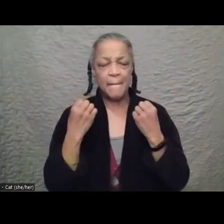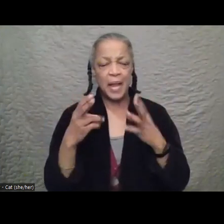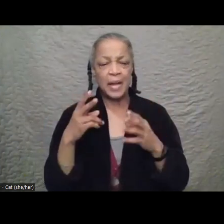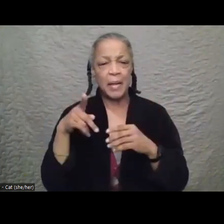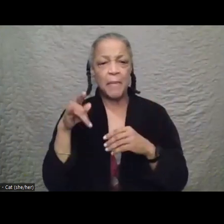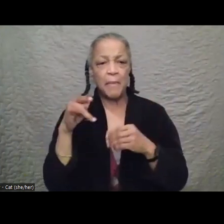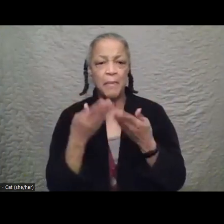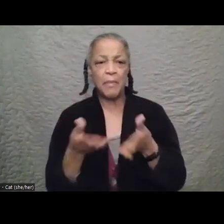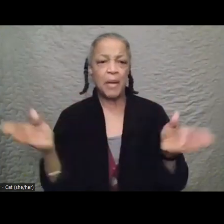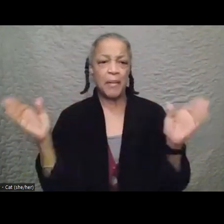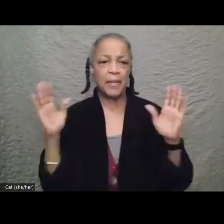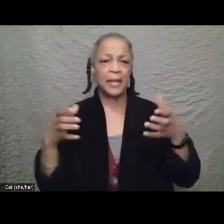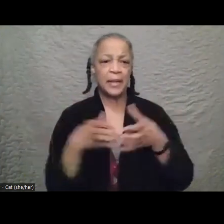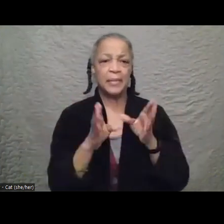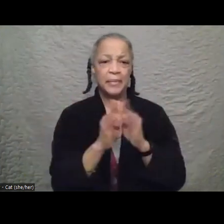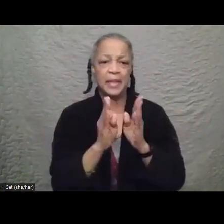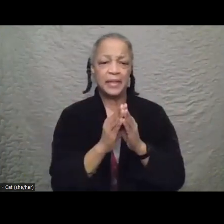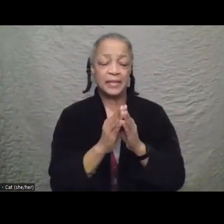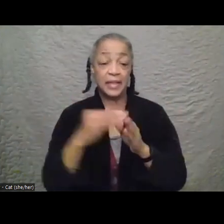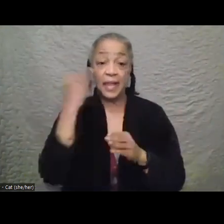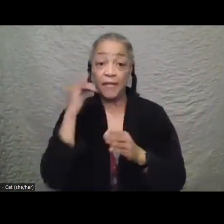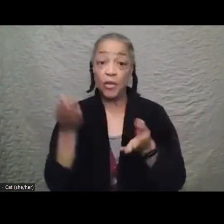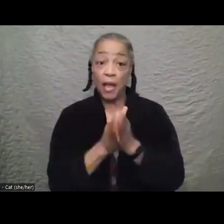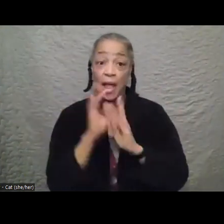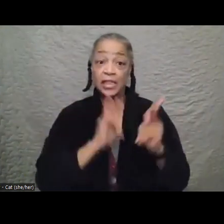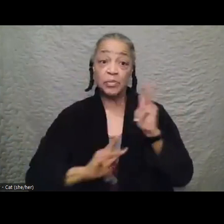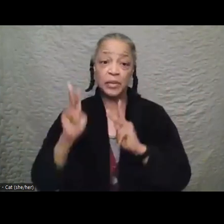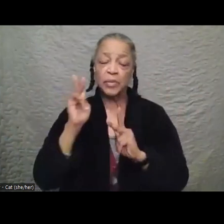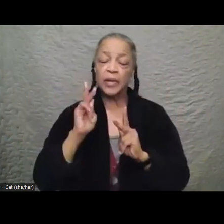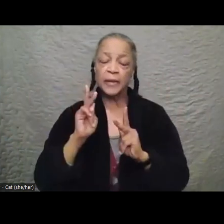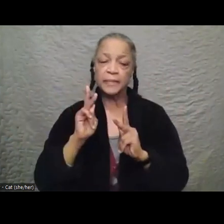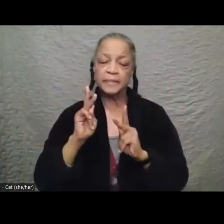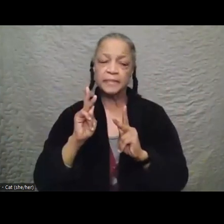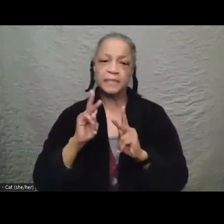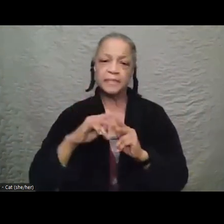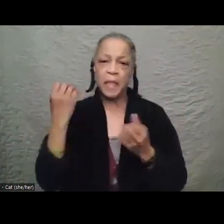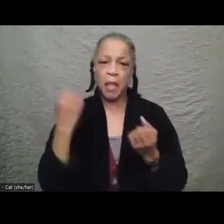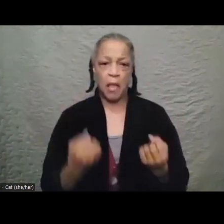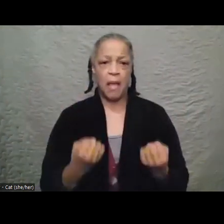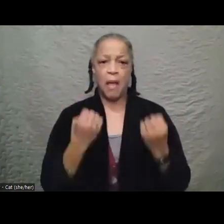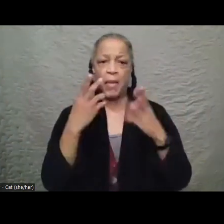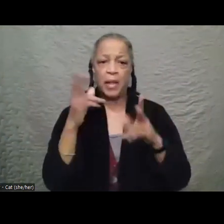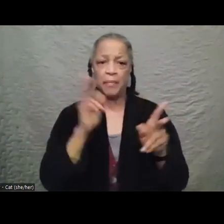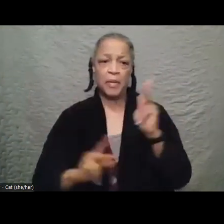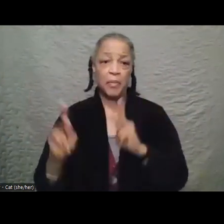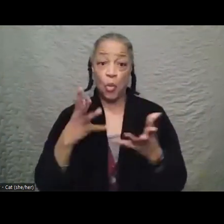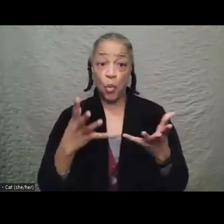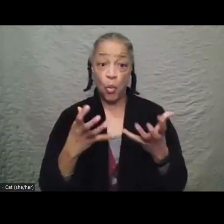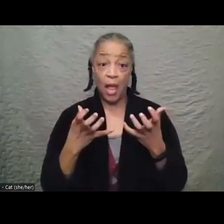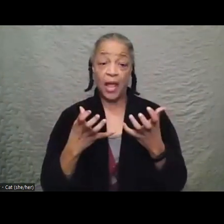If you ask people to raise their hands and say how many folks would like to end up in